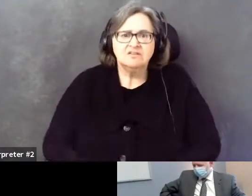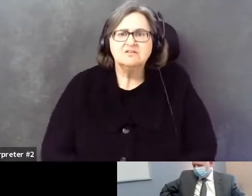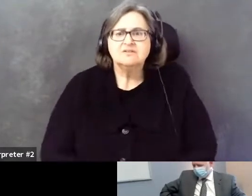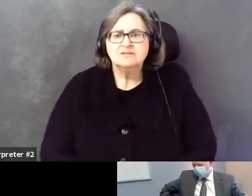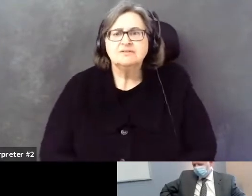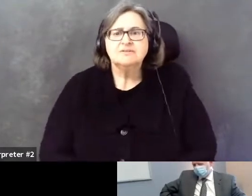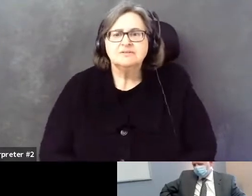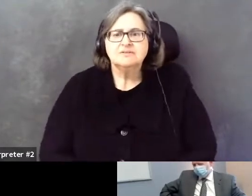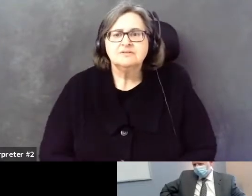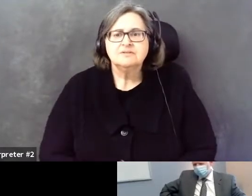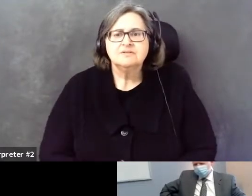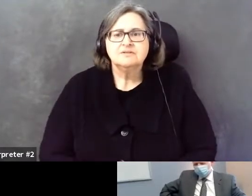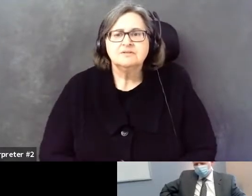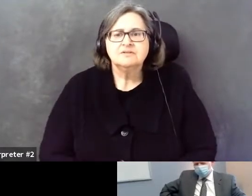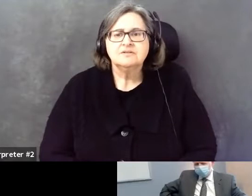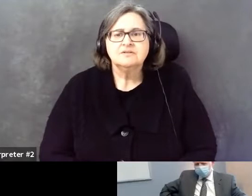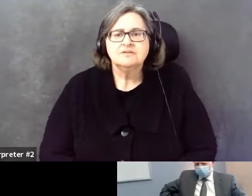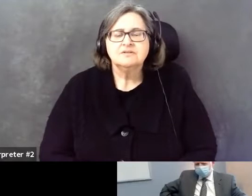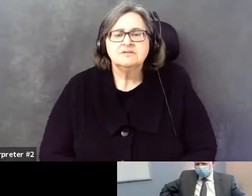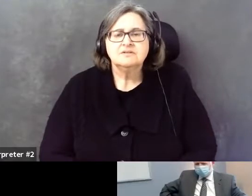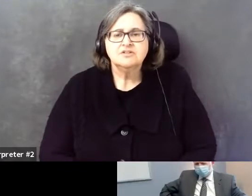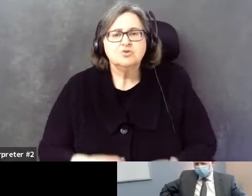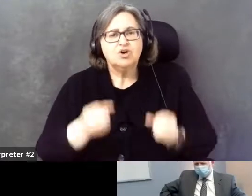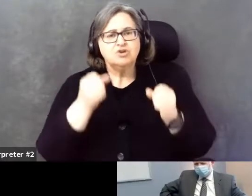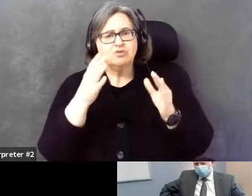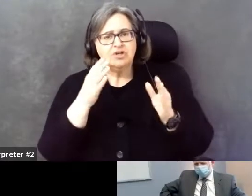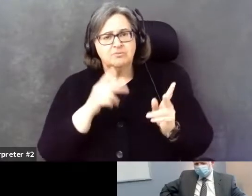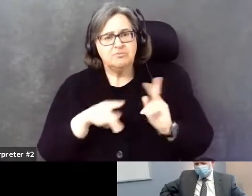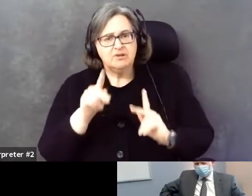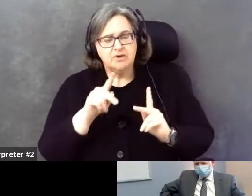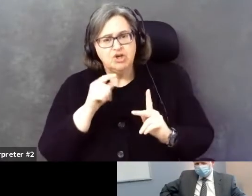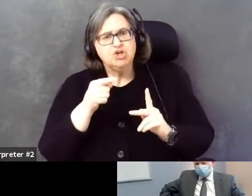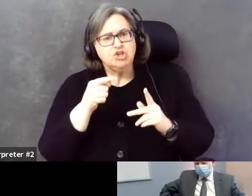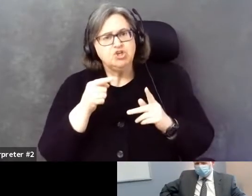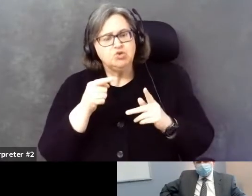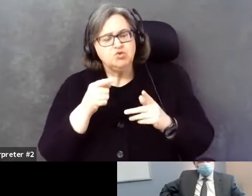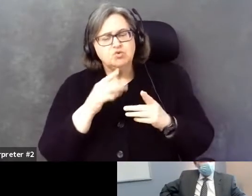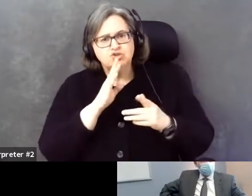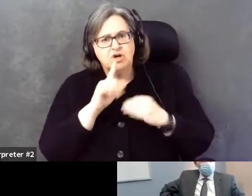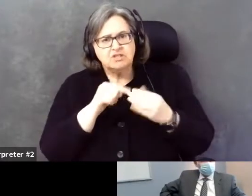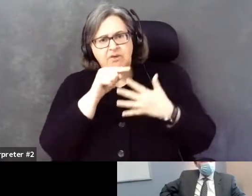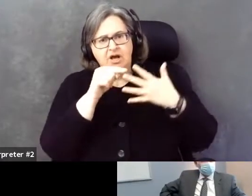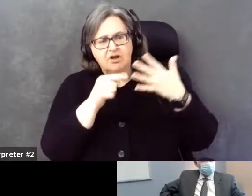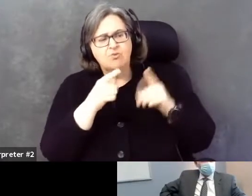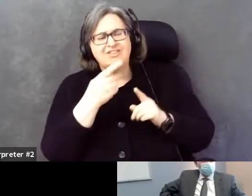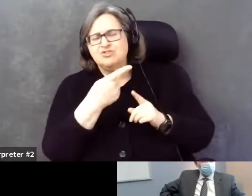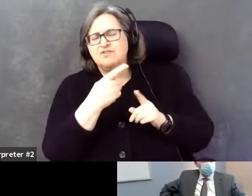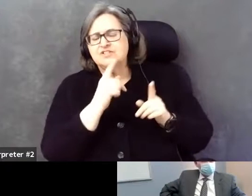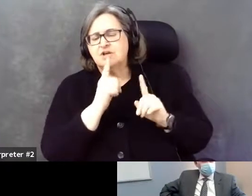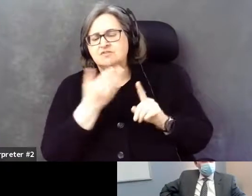There were a variety of individuals that you highlighted when we were talking that you felt were instrumental in the pathway.